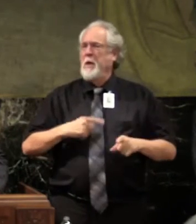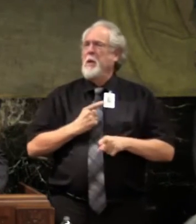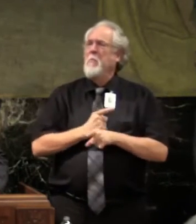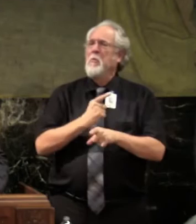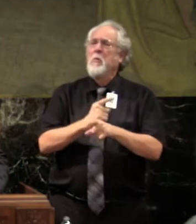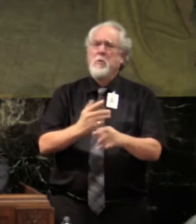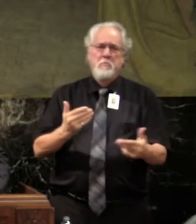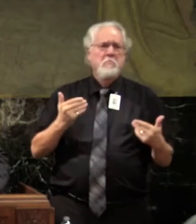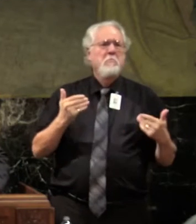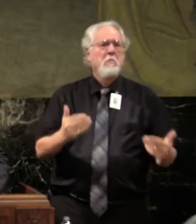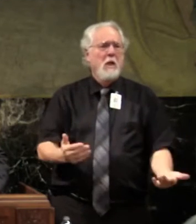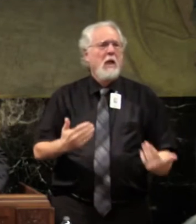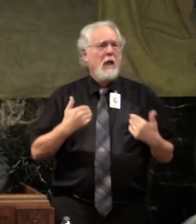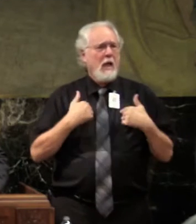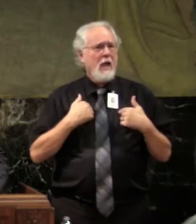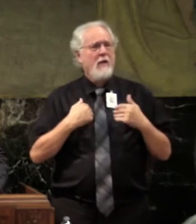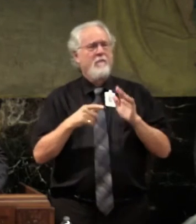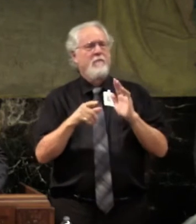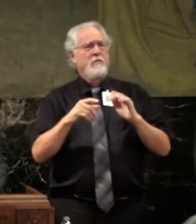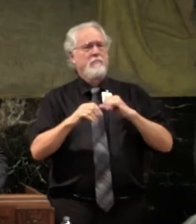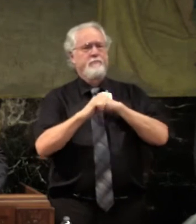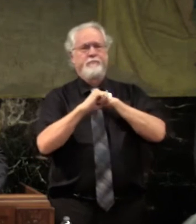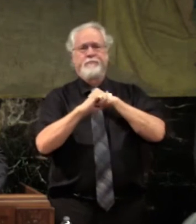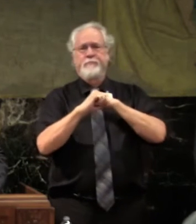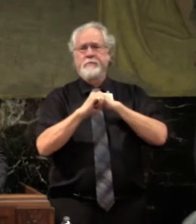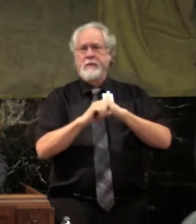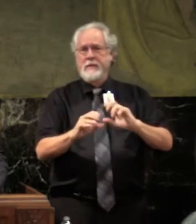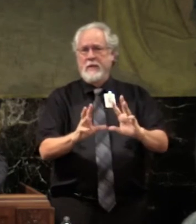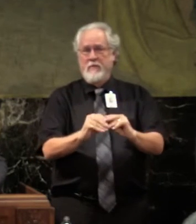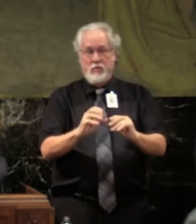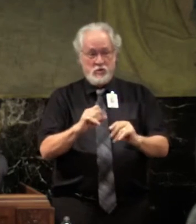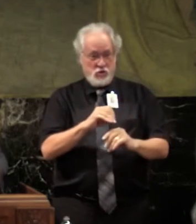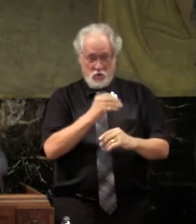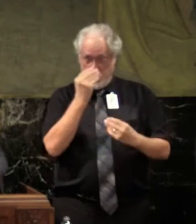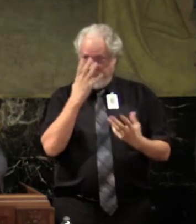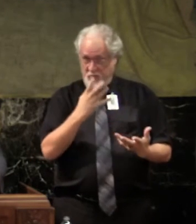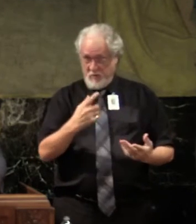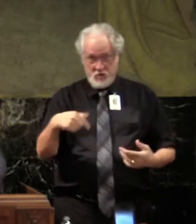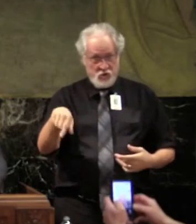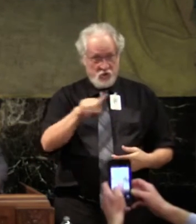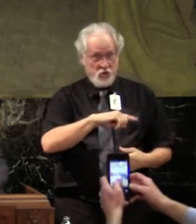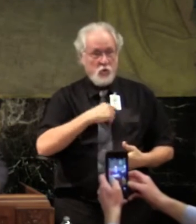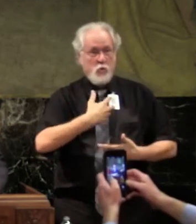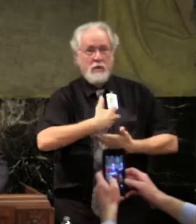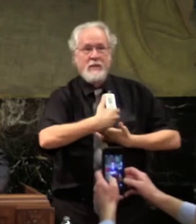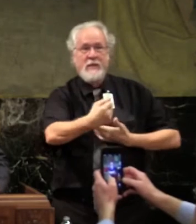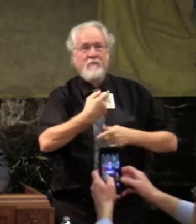have a press conference so that much of the information that you would have glean from that meeting we can go ahead